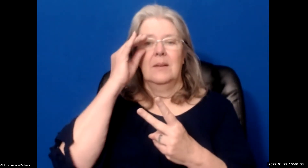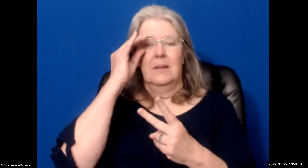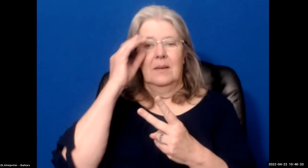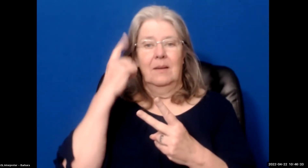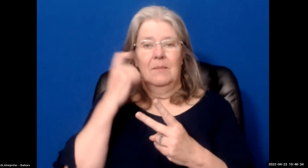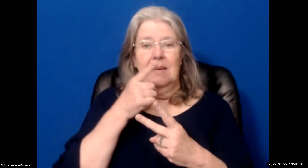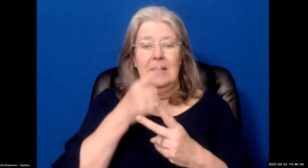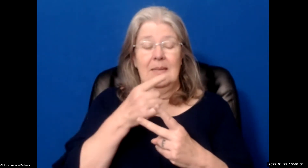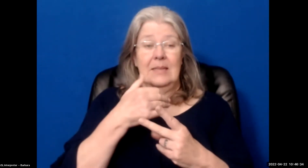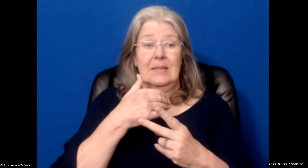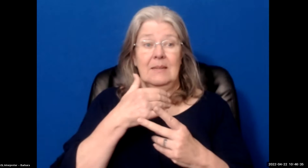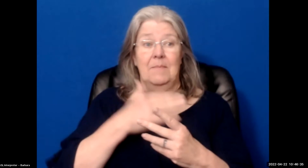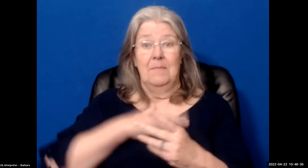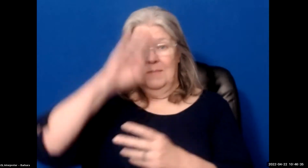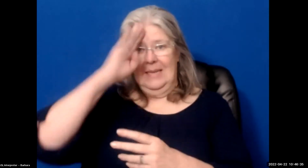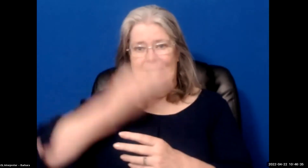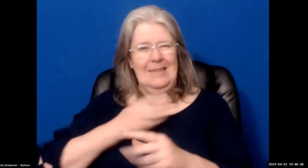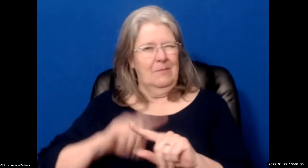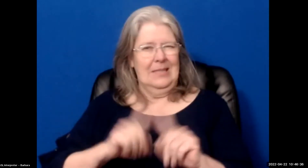not something that we could do.